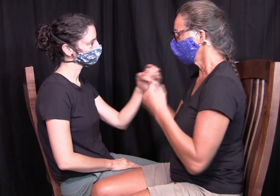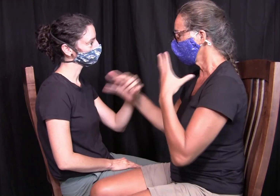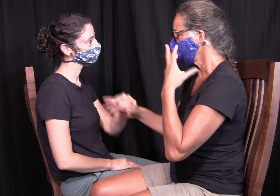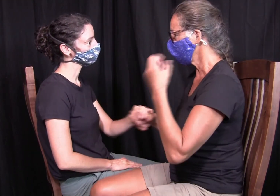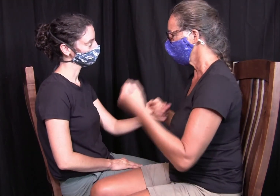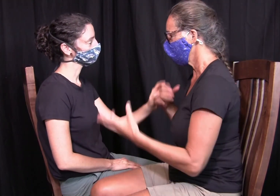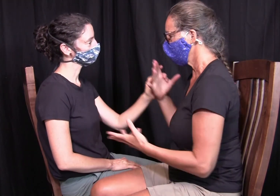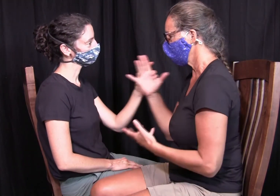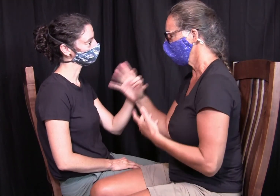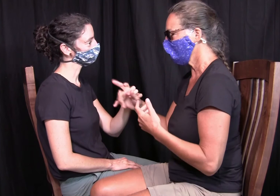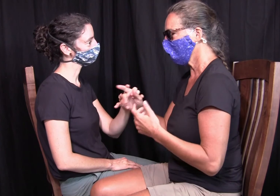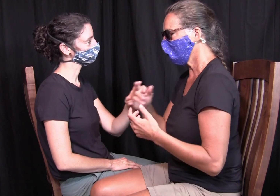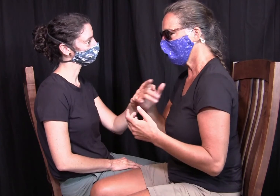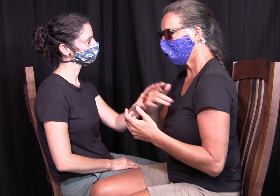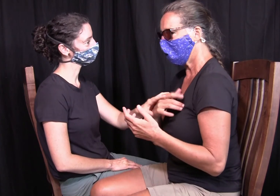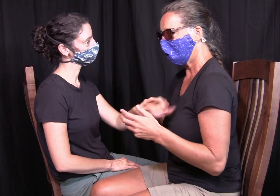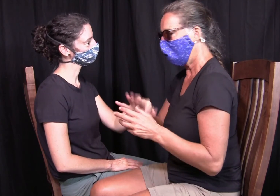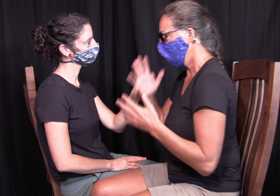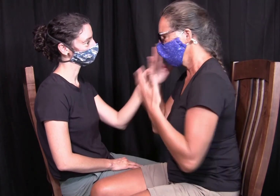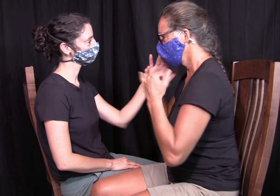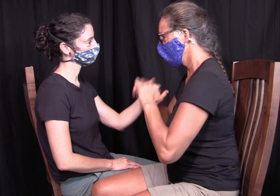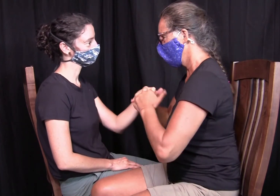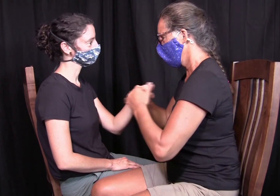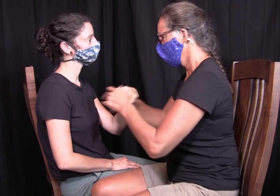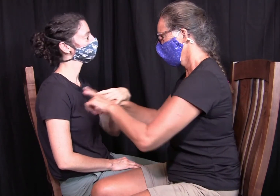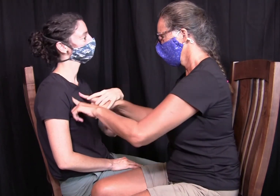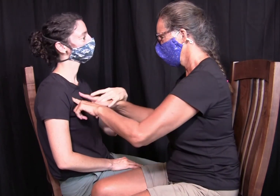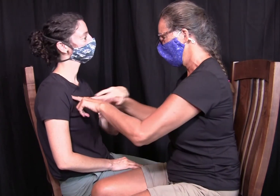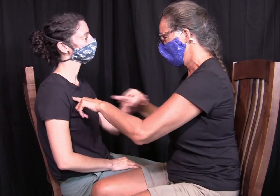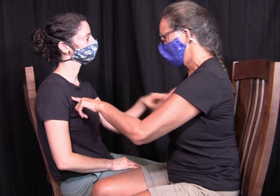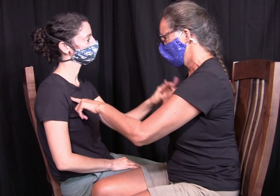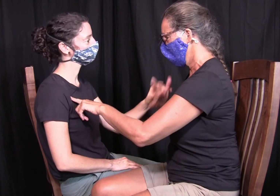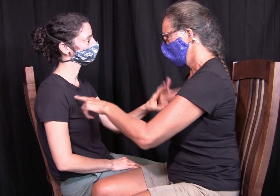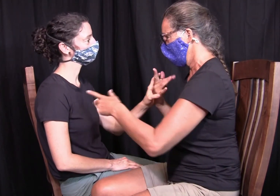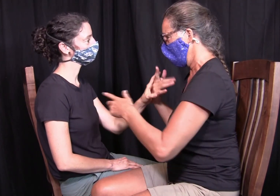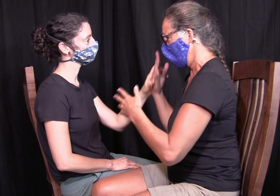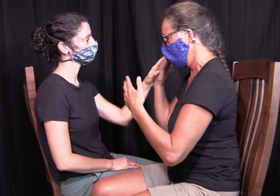I would have no idea whether or not I was being understood. There would be a disconnect.